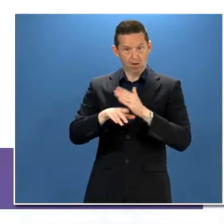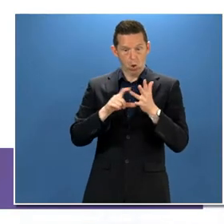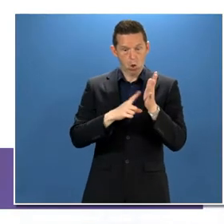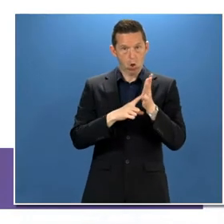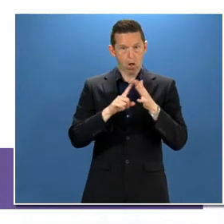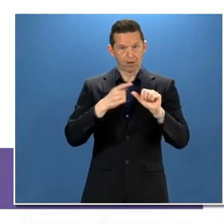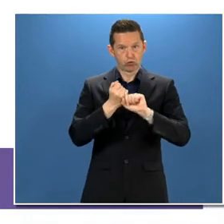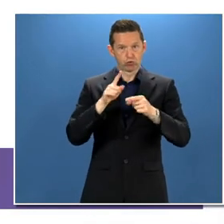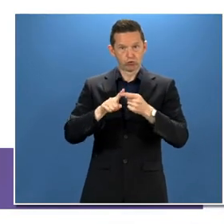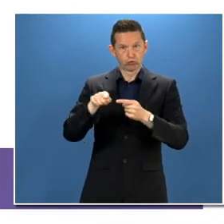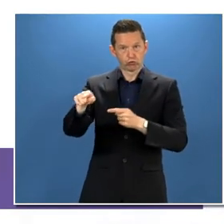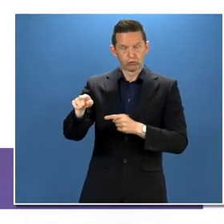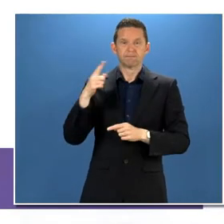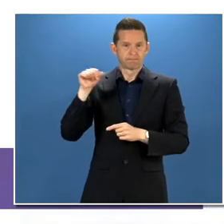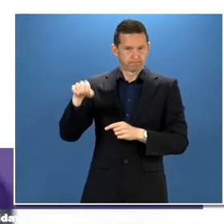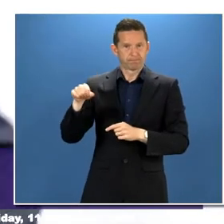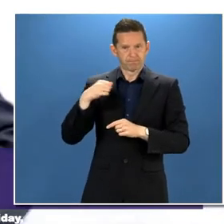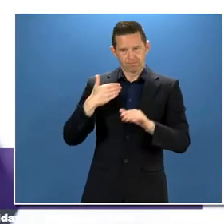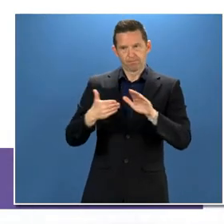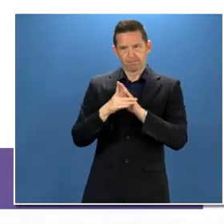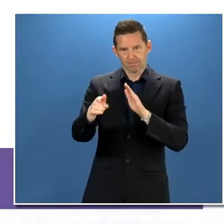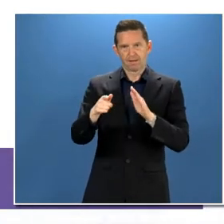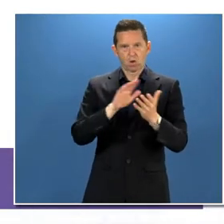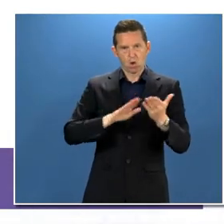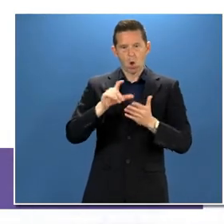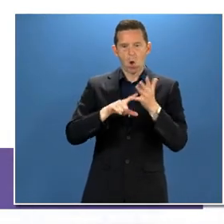And the college were very supportive, but there is only so much you can do